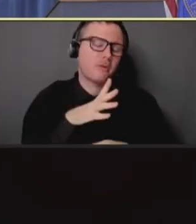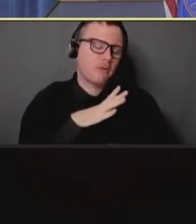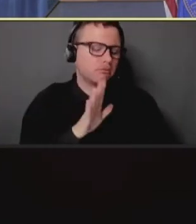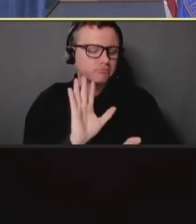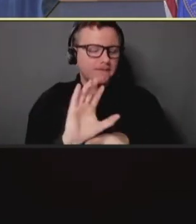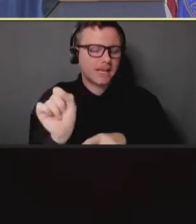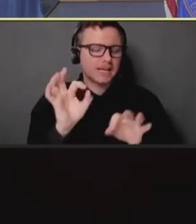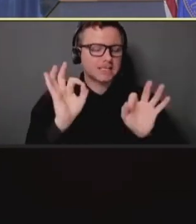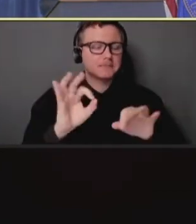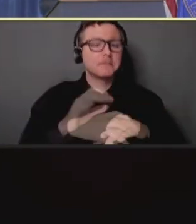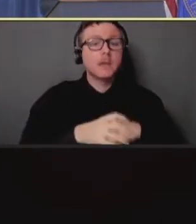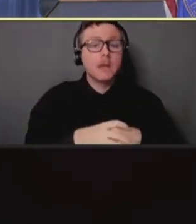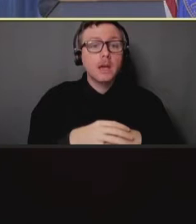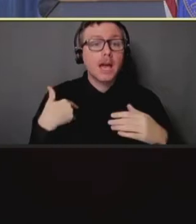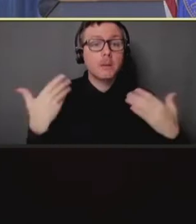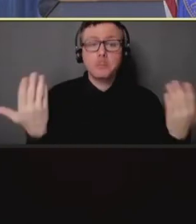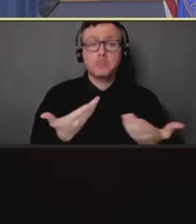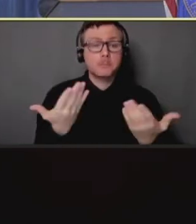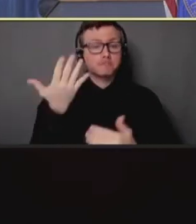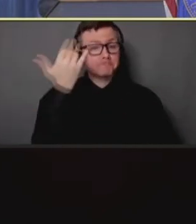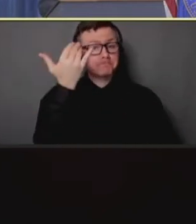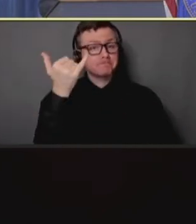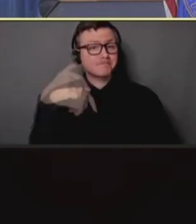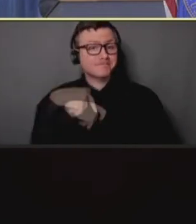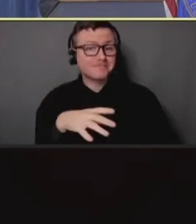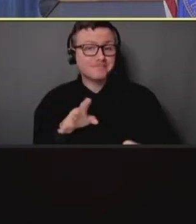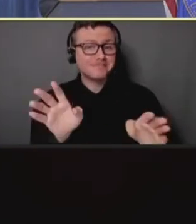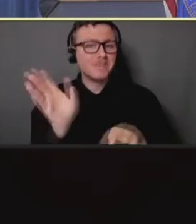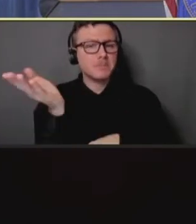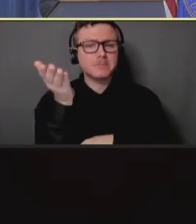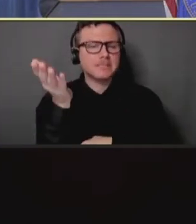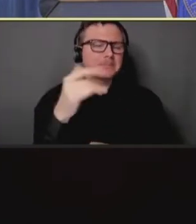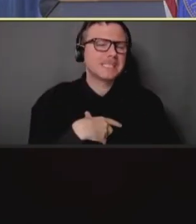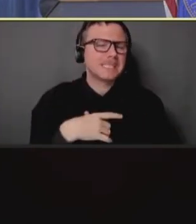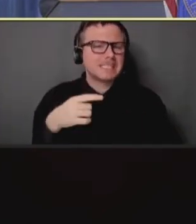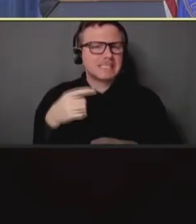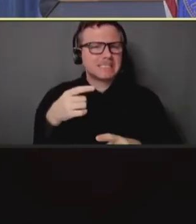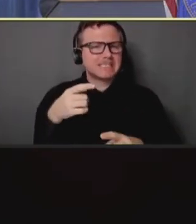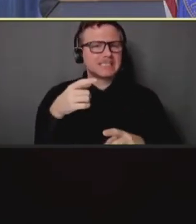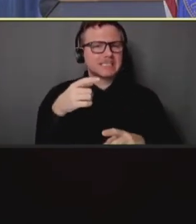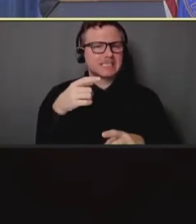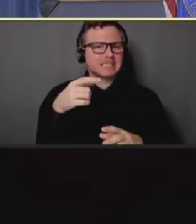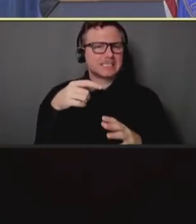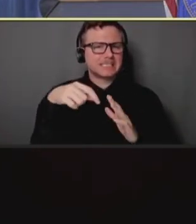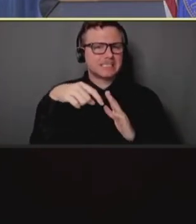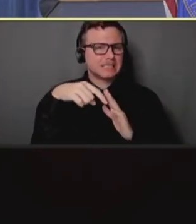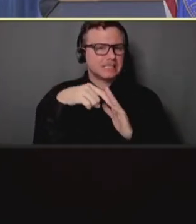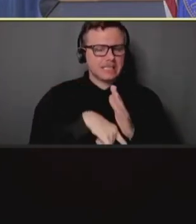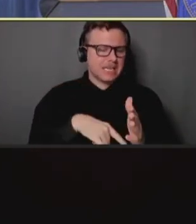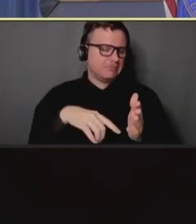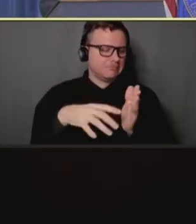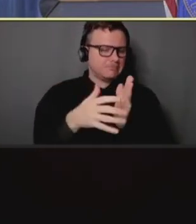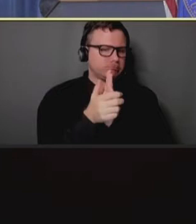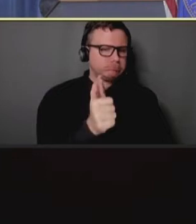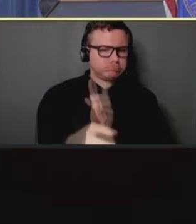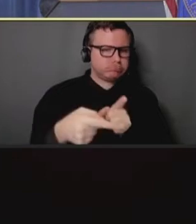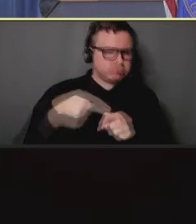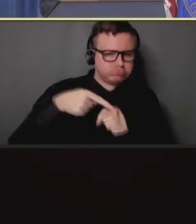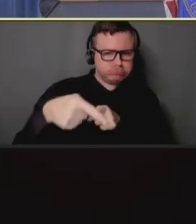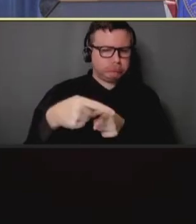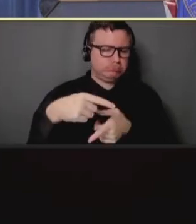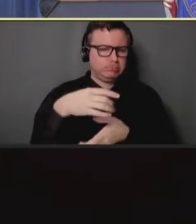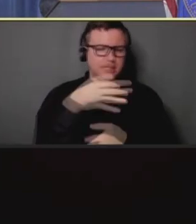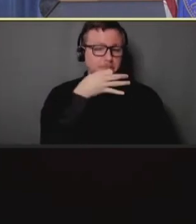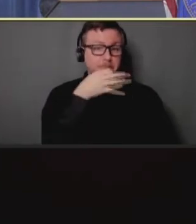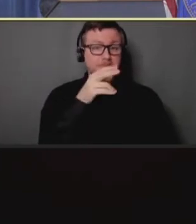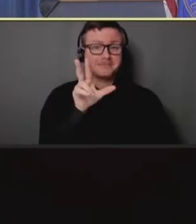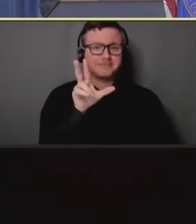Okay, I'm here today to be speaking not so much as a deep subject expert, as rather someone